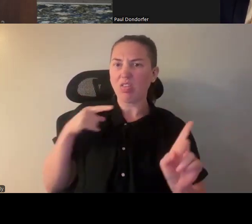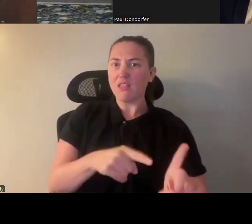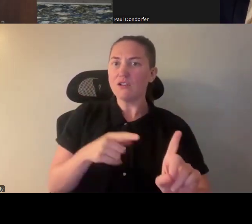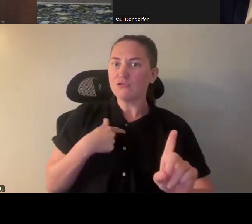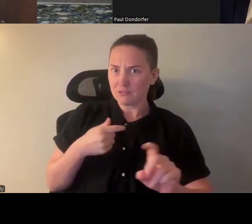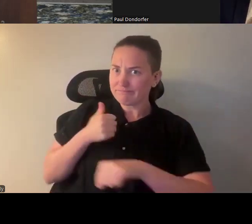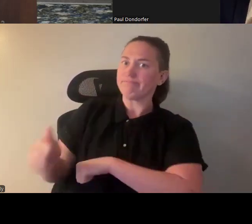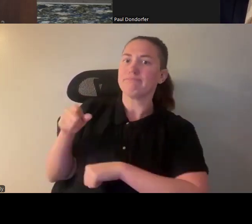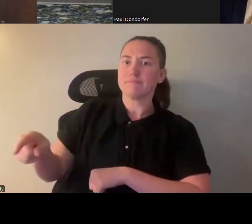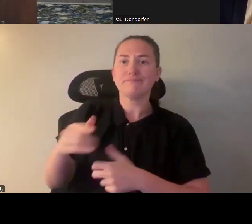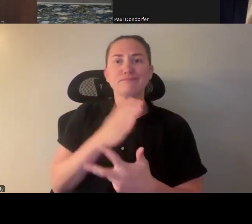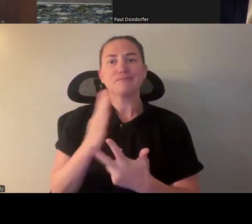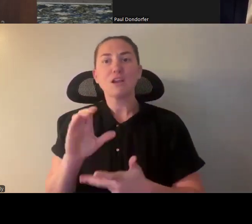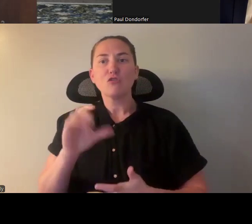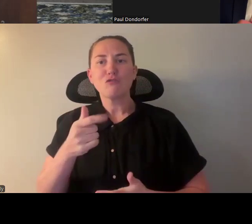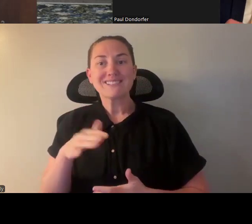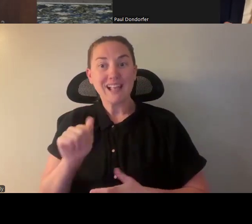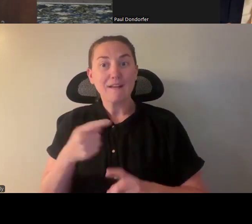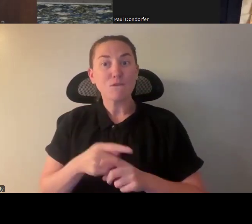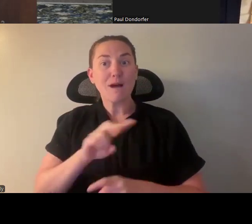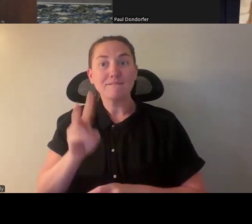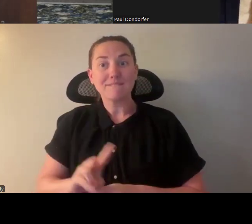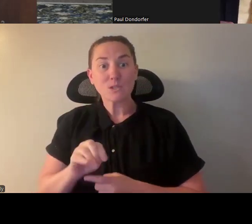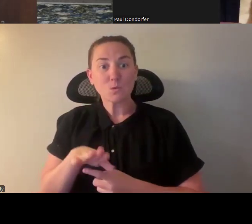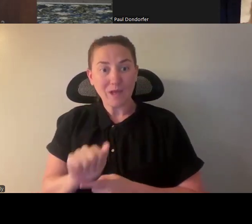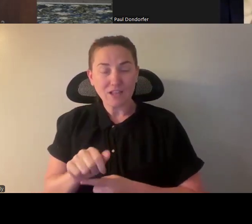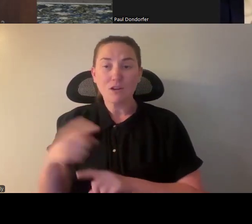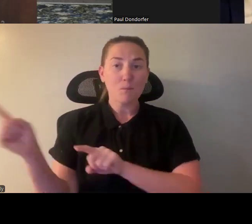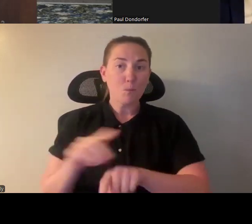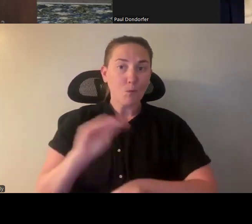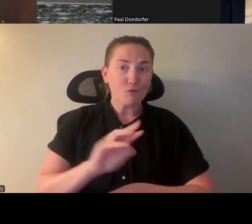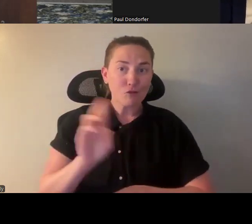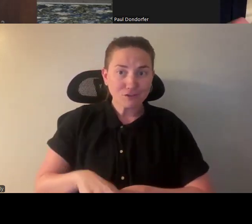Graciella from Venezuela came to Rochester battling cancer She reached out to us and